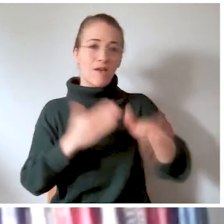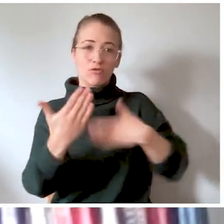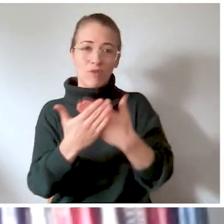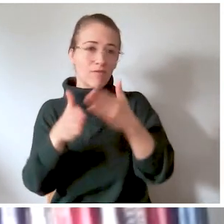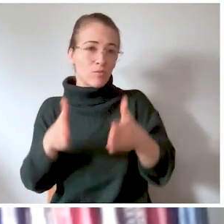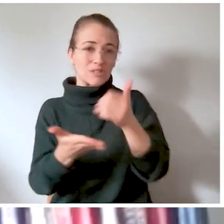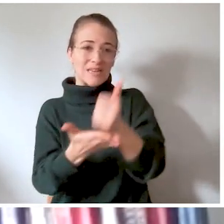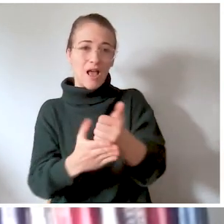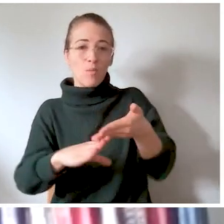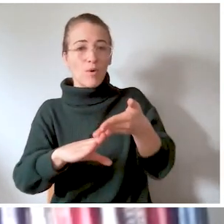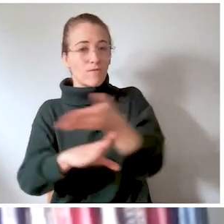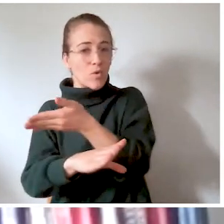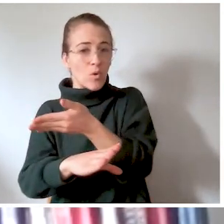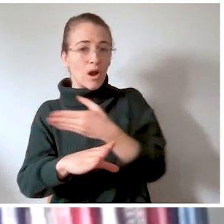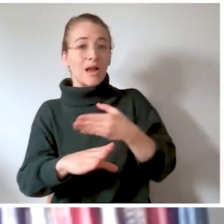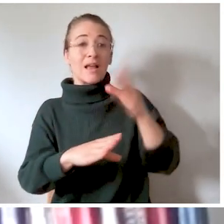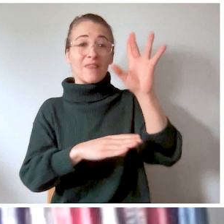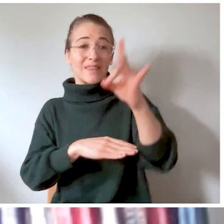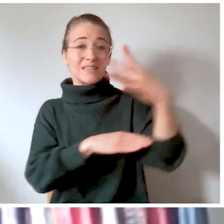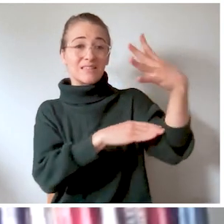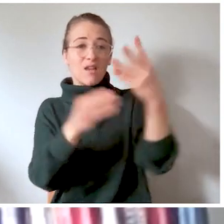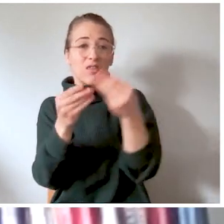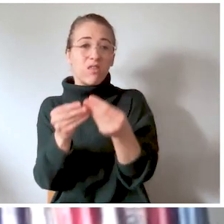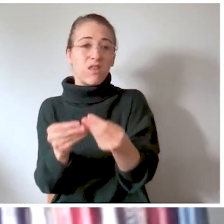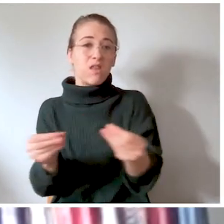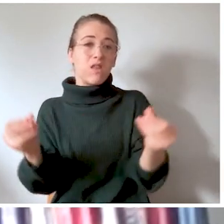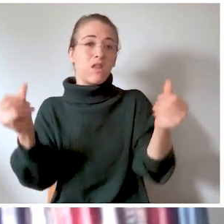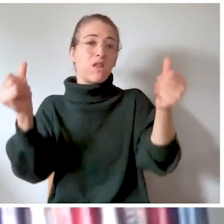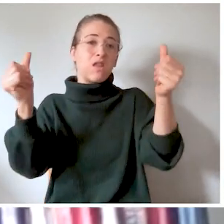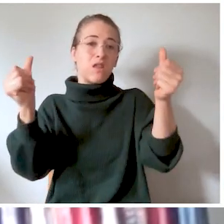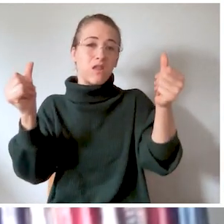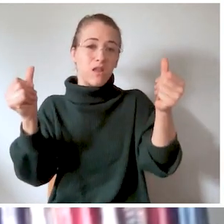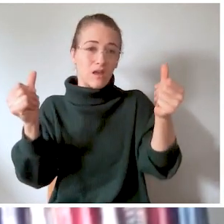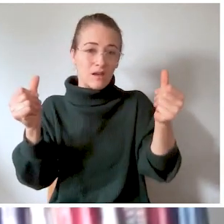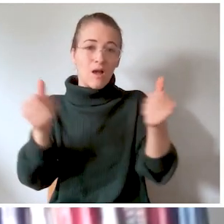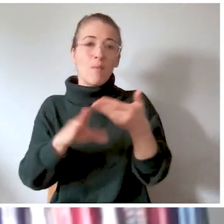before the sun literally melts the snow or the ice before the town gets to it.